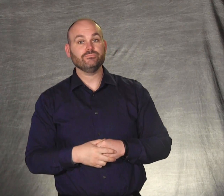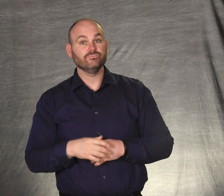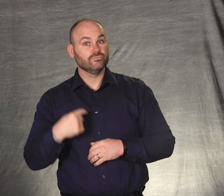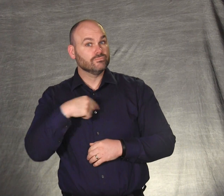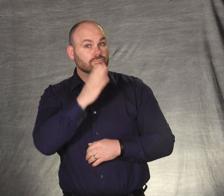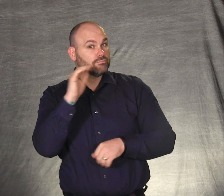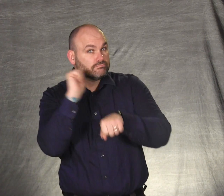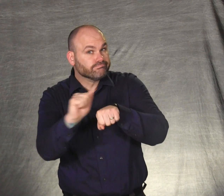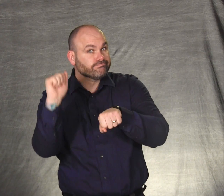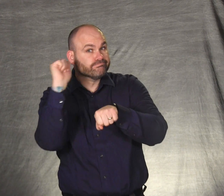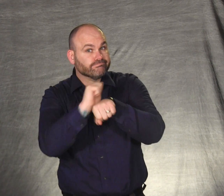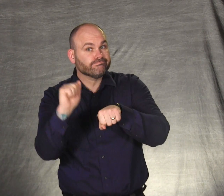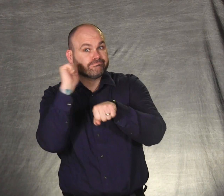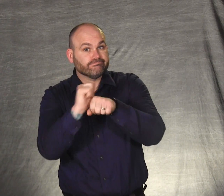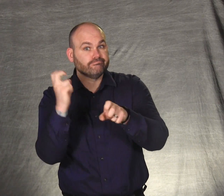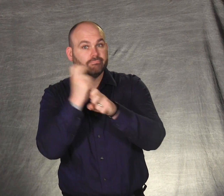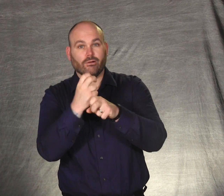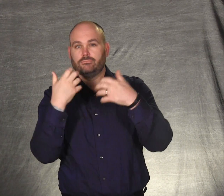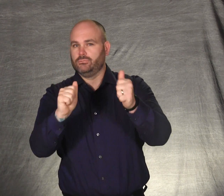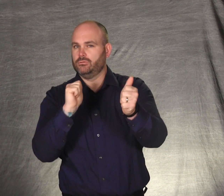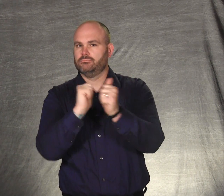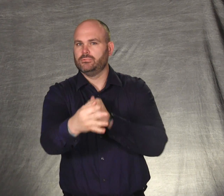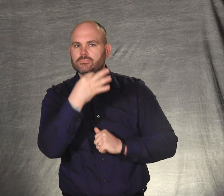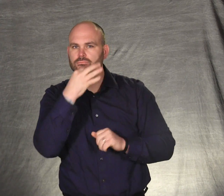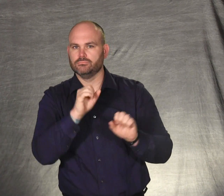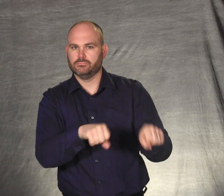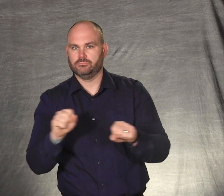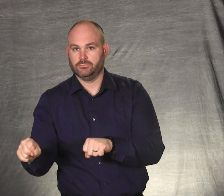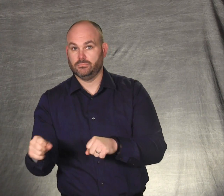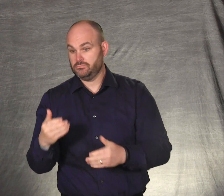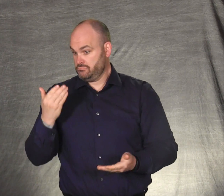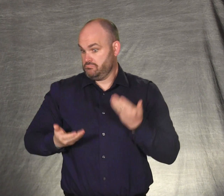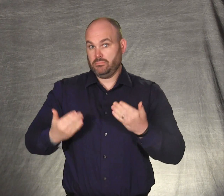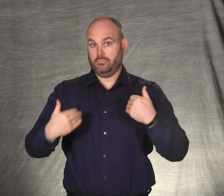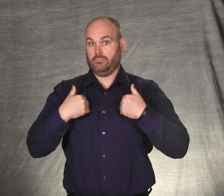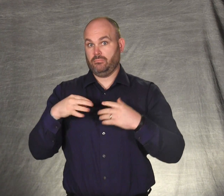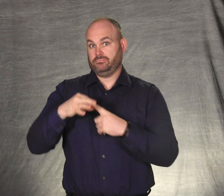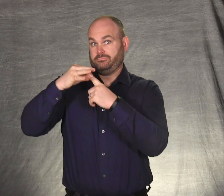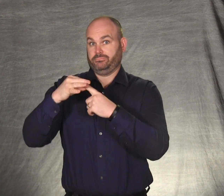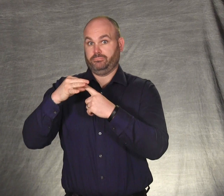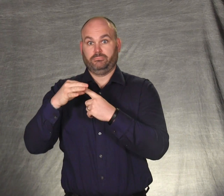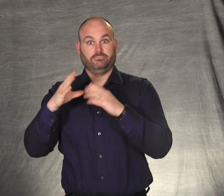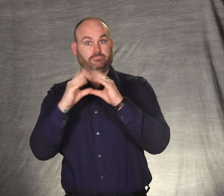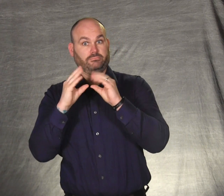We will try to get this passed as soon as we can. We might have a special legislative session